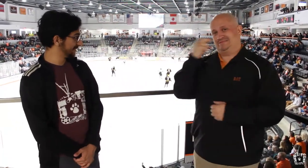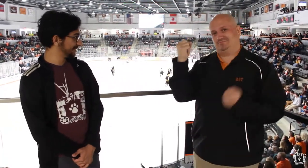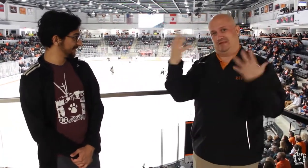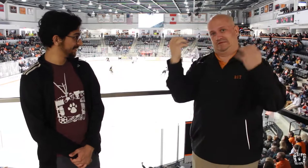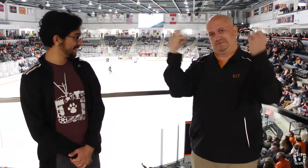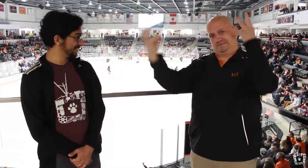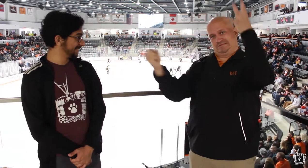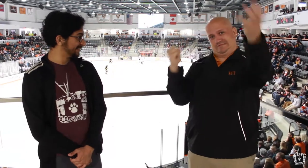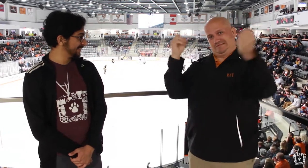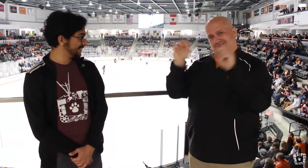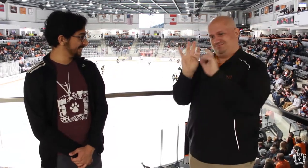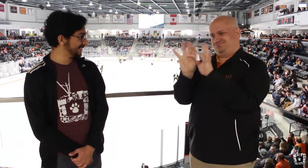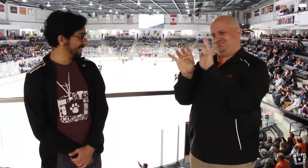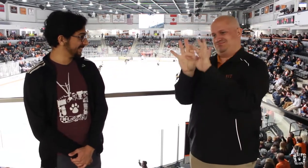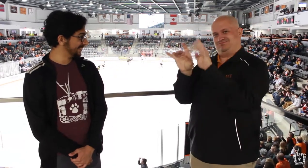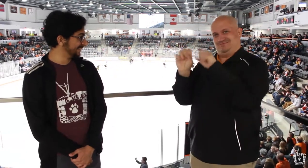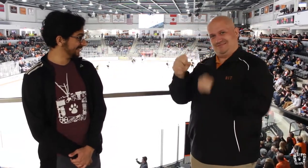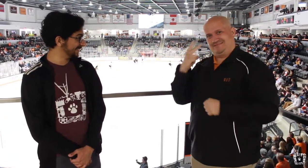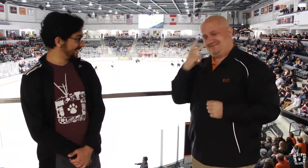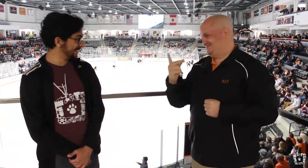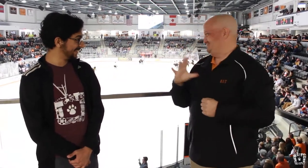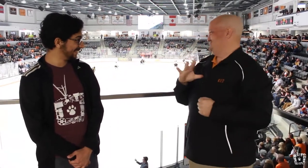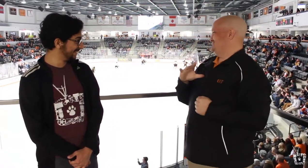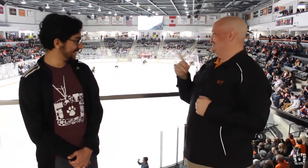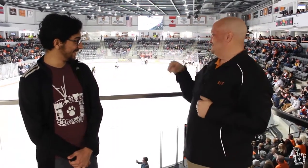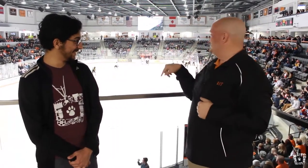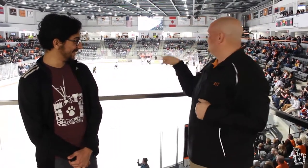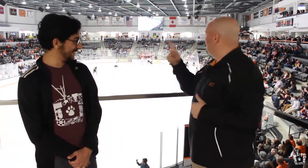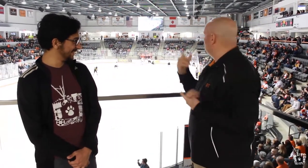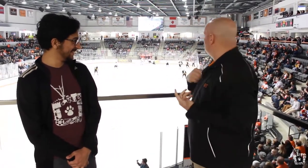You can see many people signing. That's really cool!